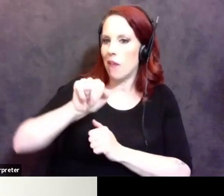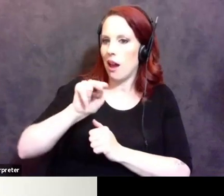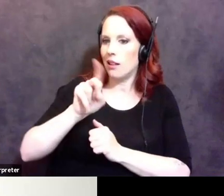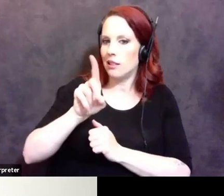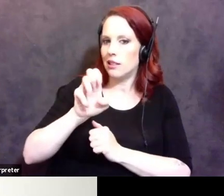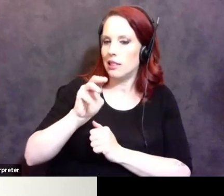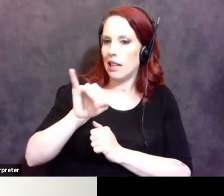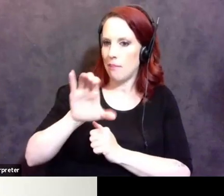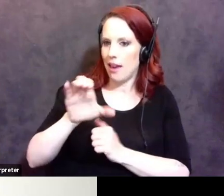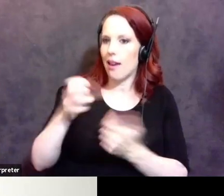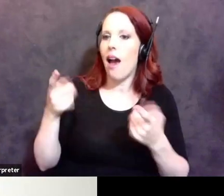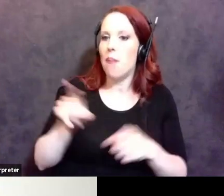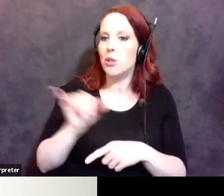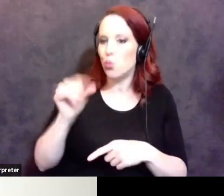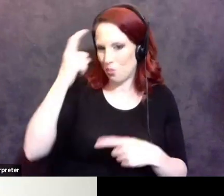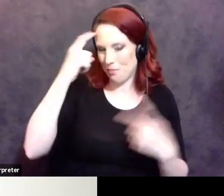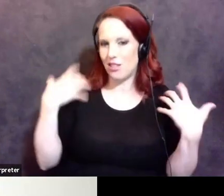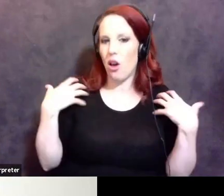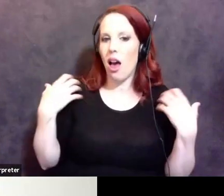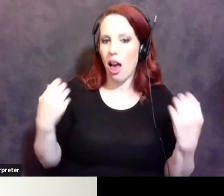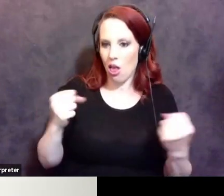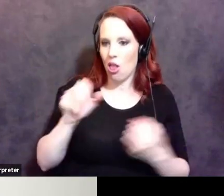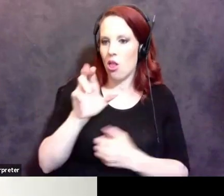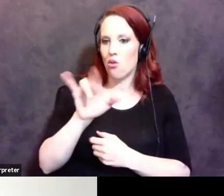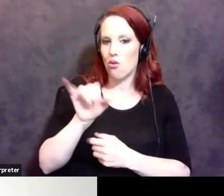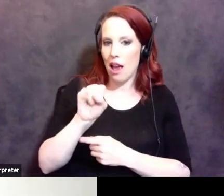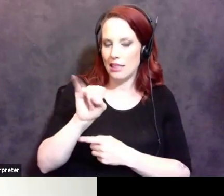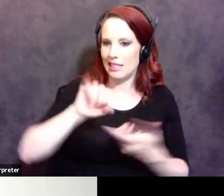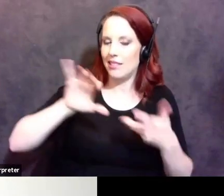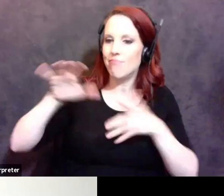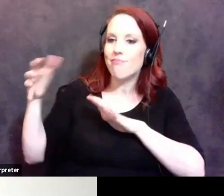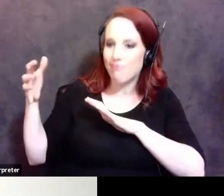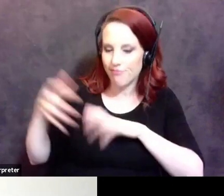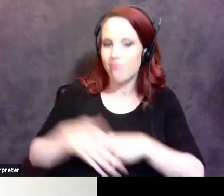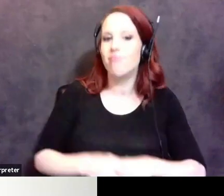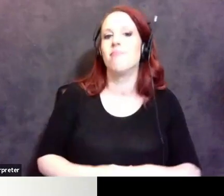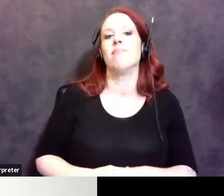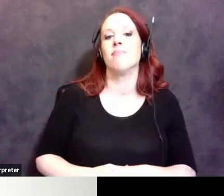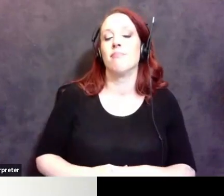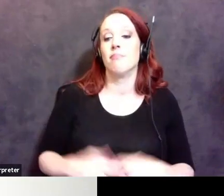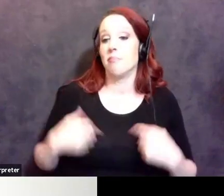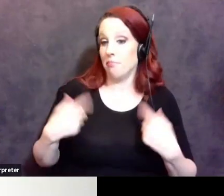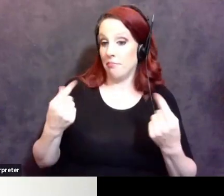mental health crisis and a lot of what I have been spending my time doing is how can we